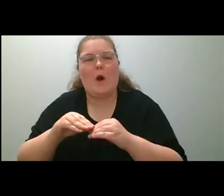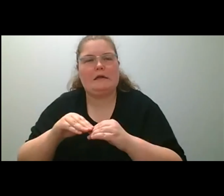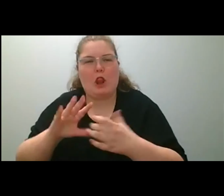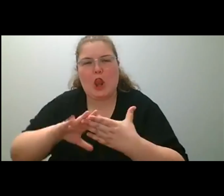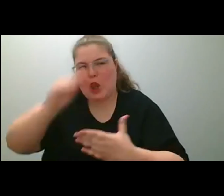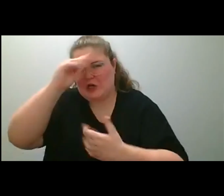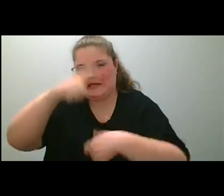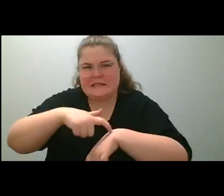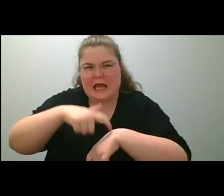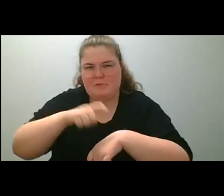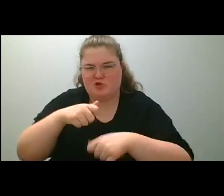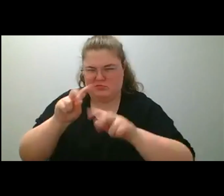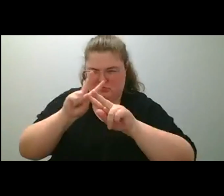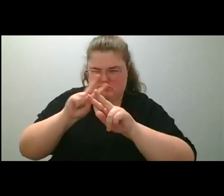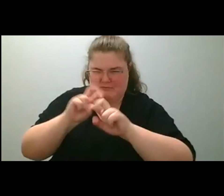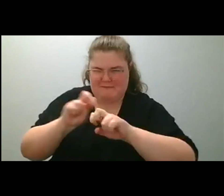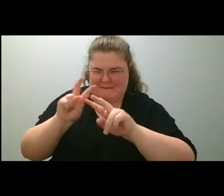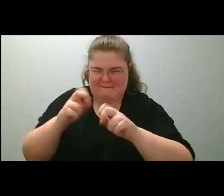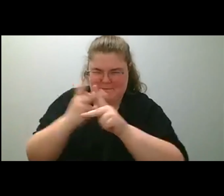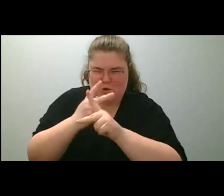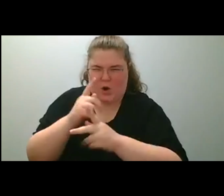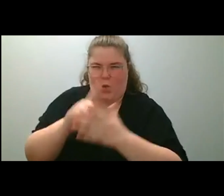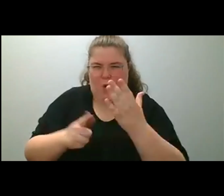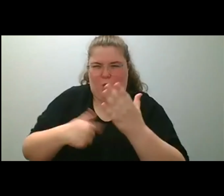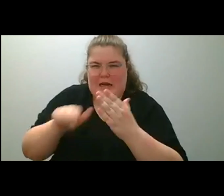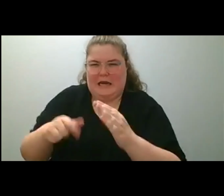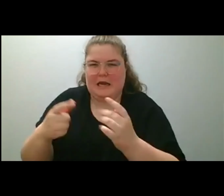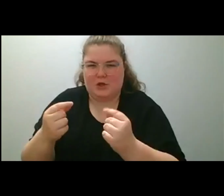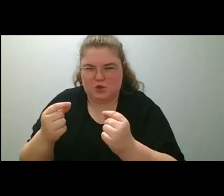And that's something that we want to know in advance so that we can plan ahead appropriately.